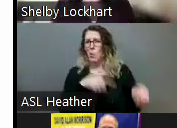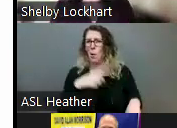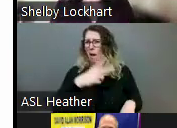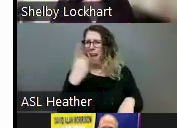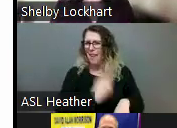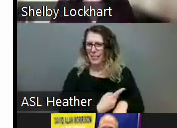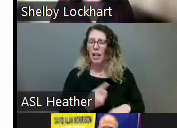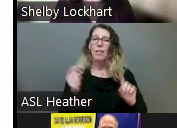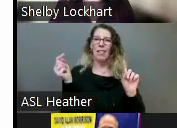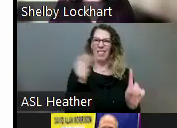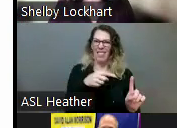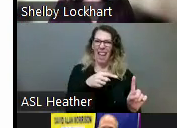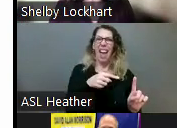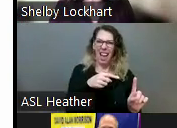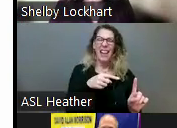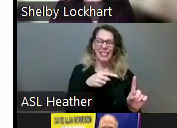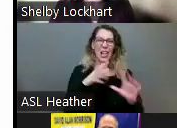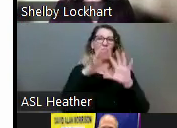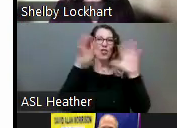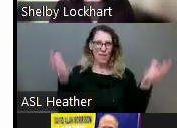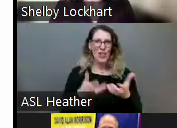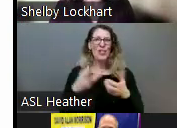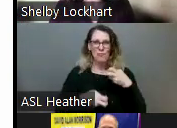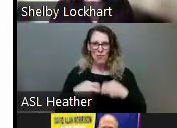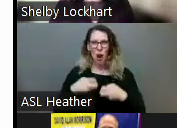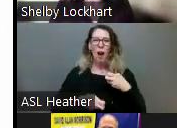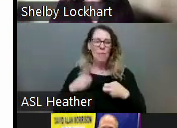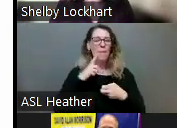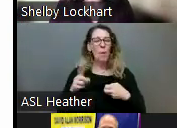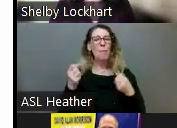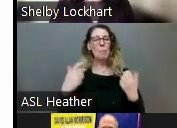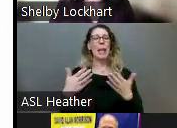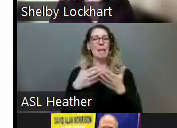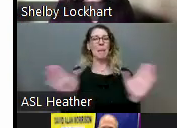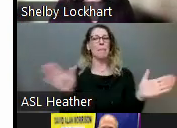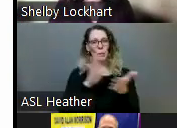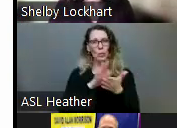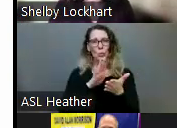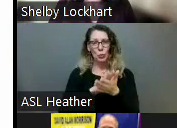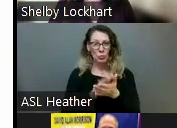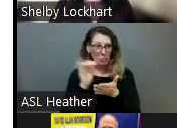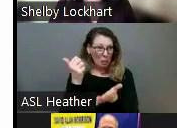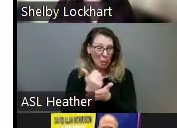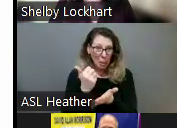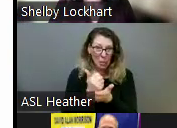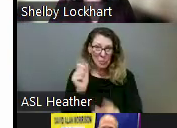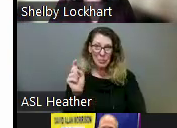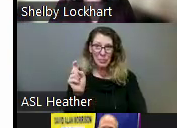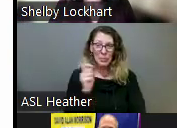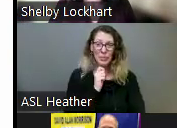that is a universal problem in many of our Public Schools. Does that help? Absolutely.